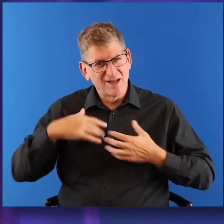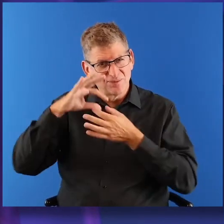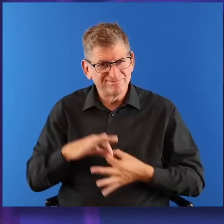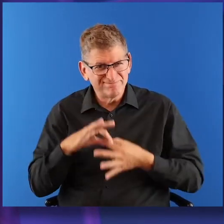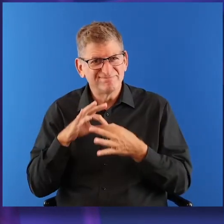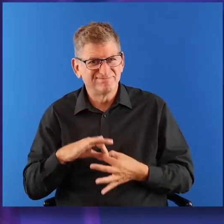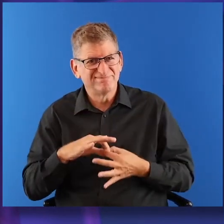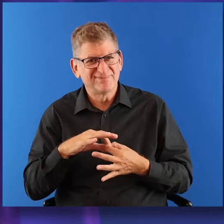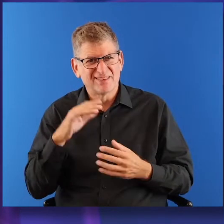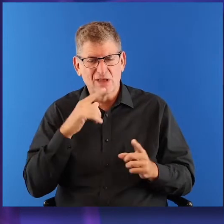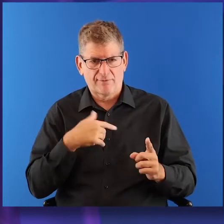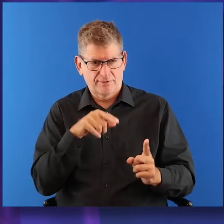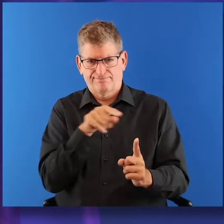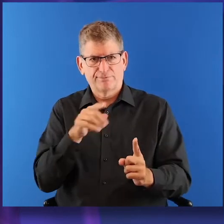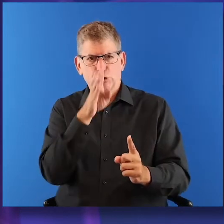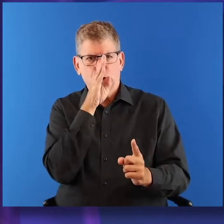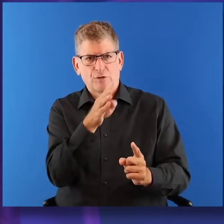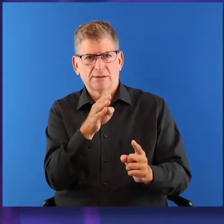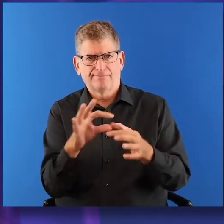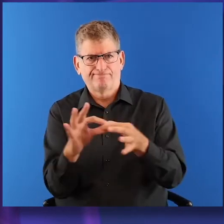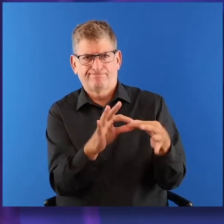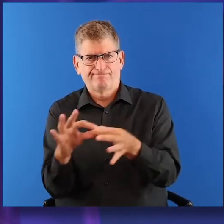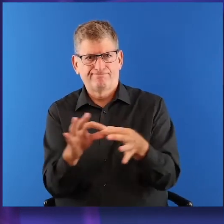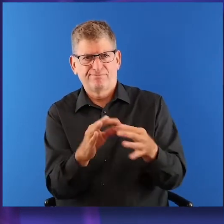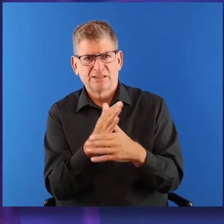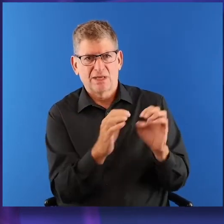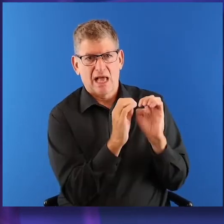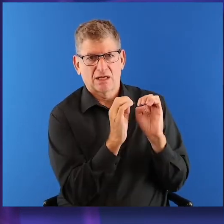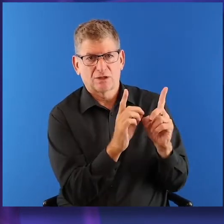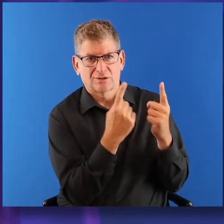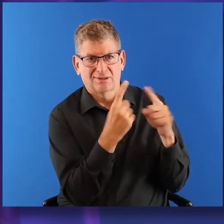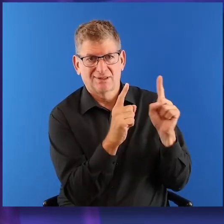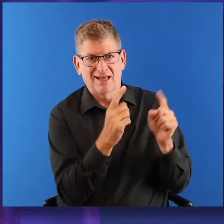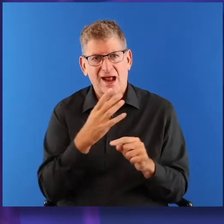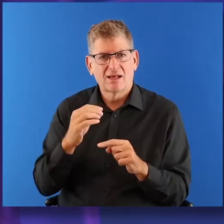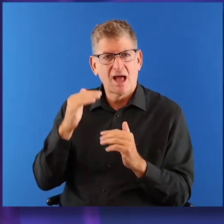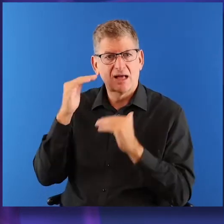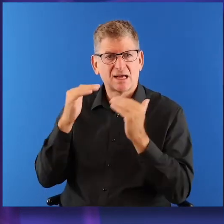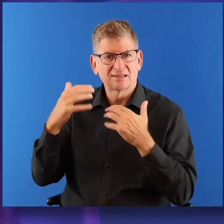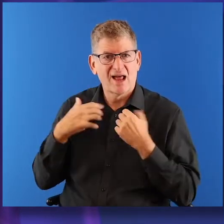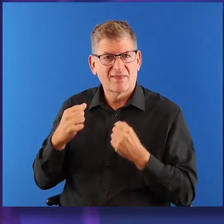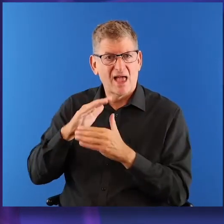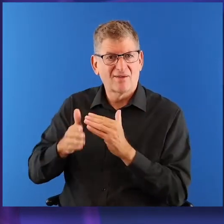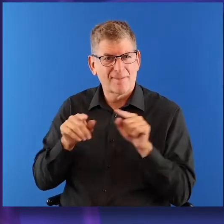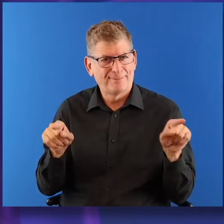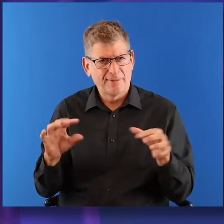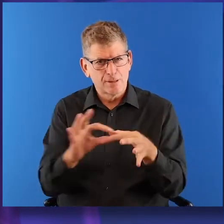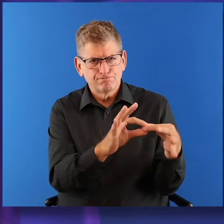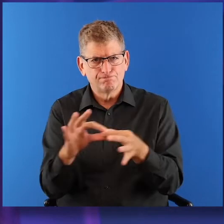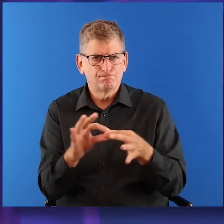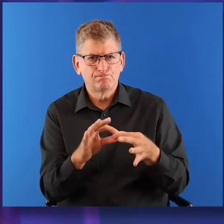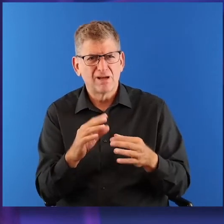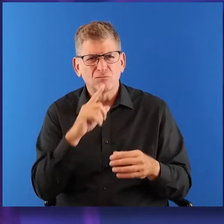All of these things are so intimately interwoven in community. I think that what works the best is that collective impacts notion,